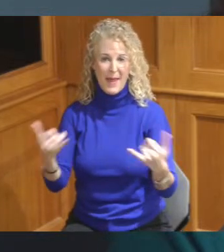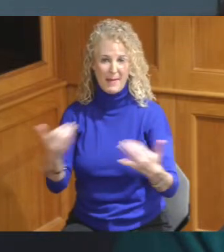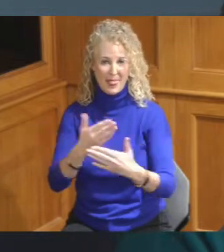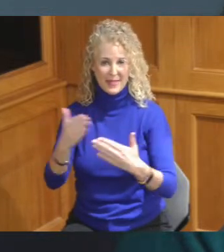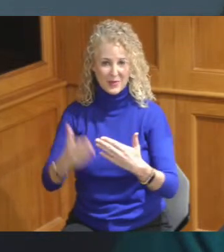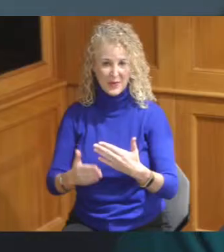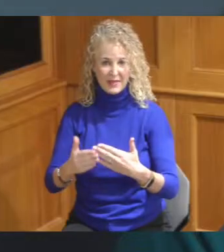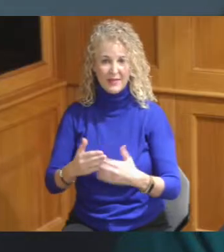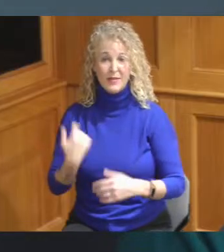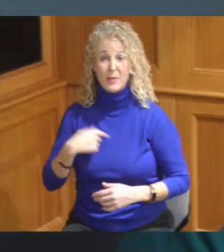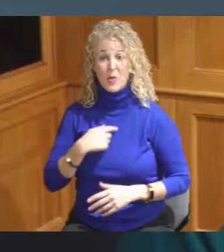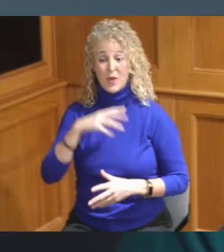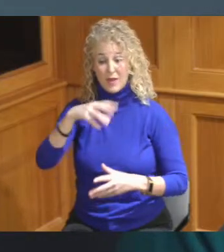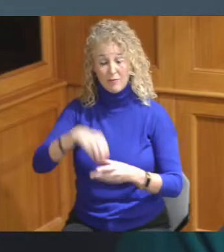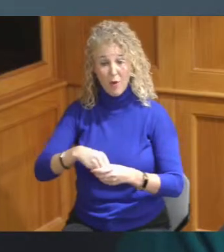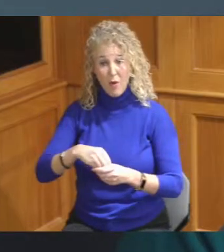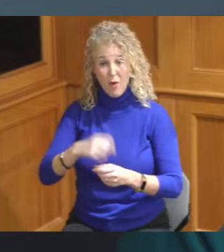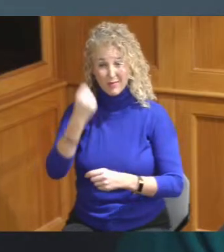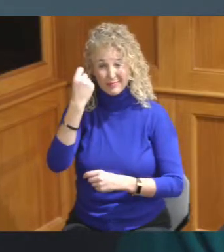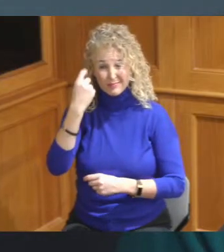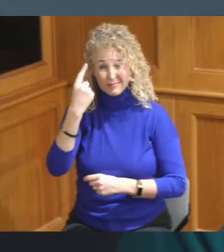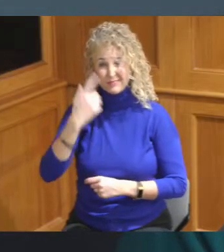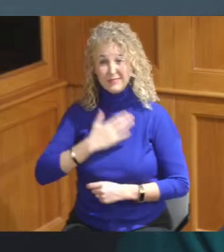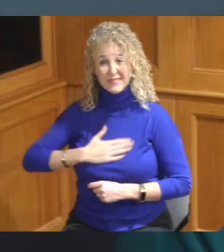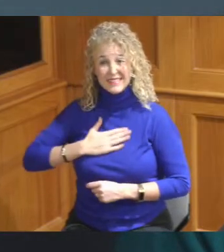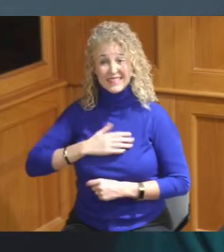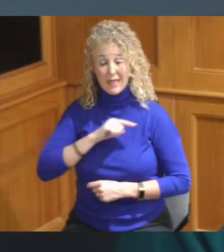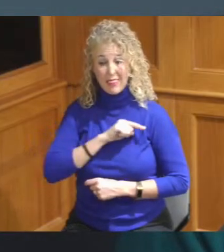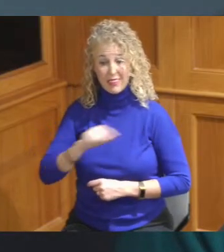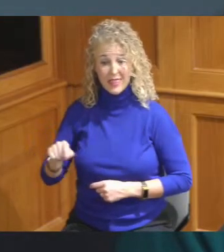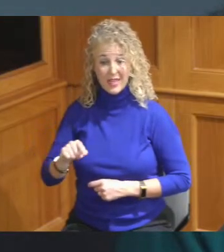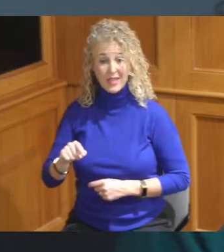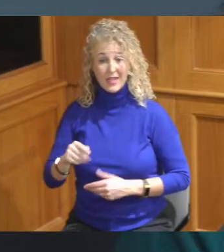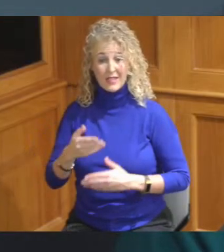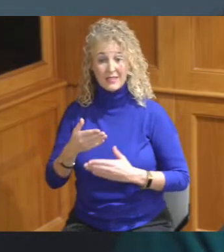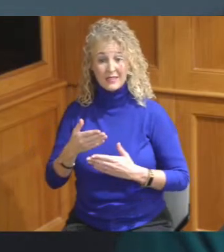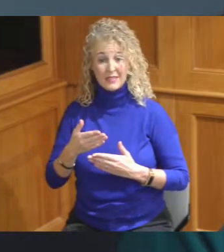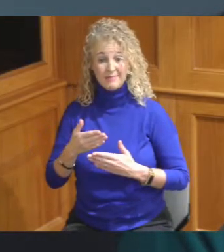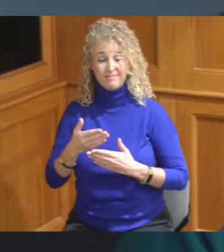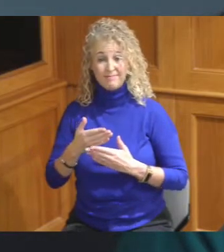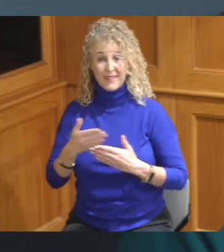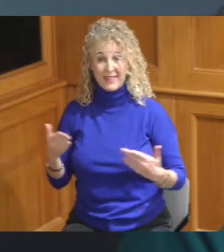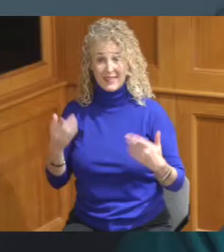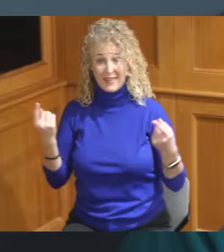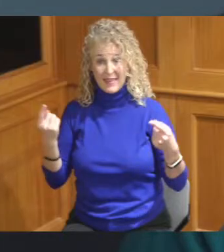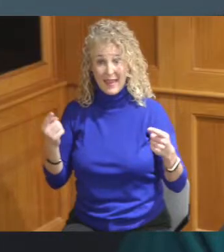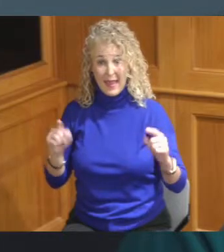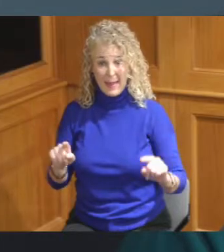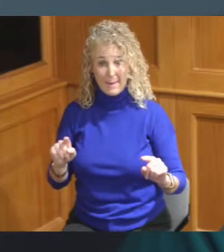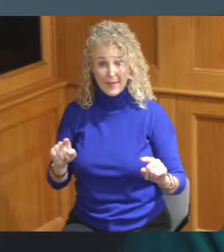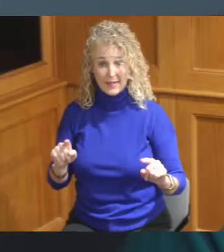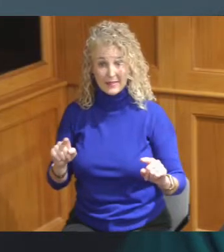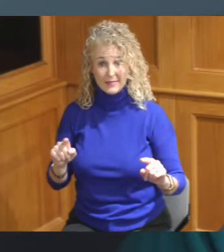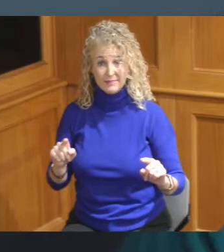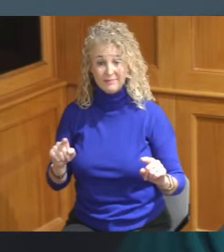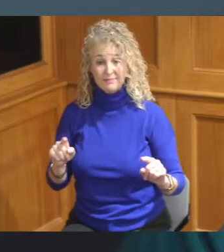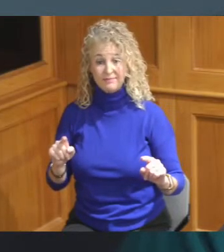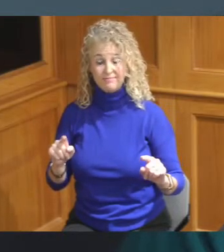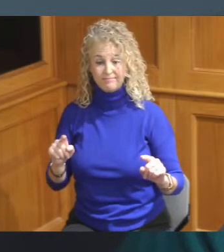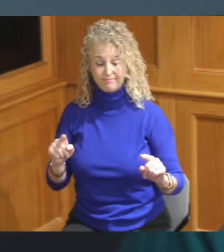But as we participate, understand that these things happen under great great changing great